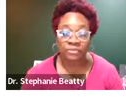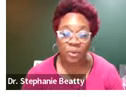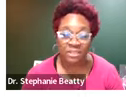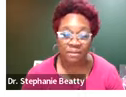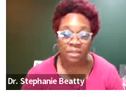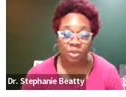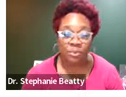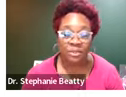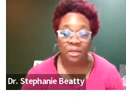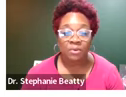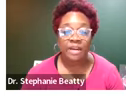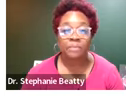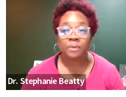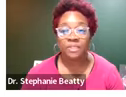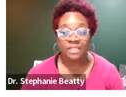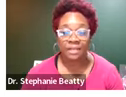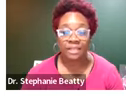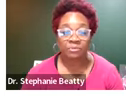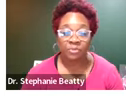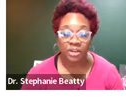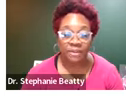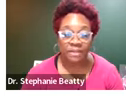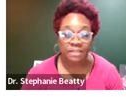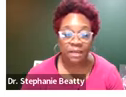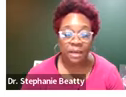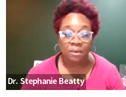who is focused on the interpreter. We've had people stand in front of us